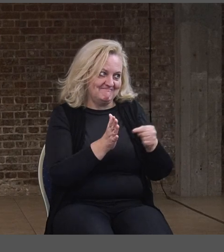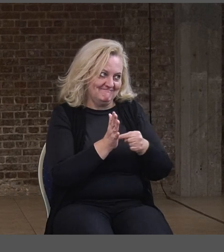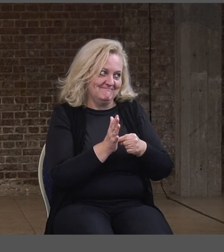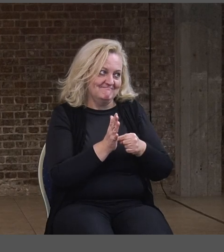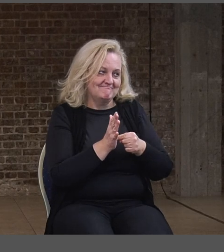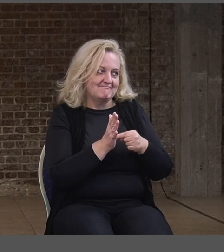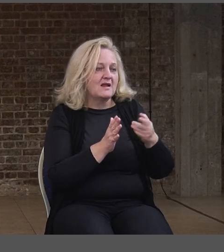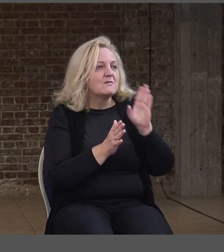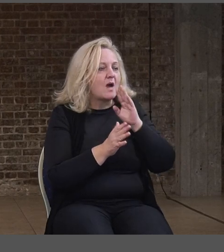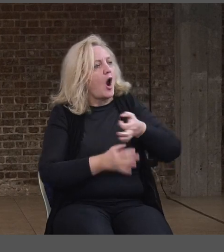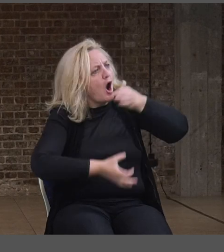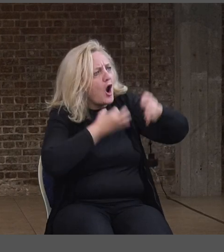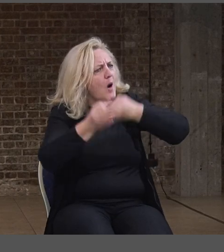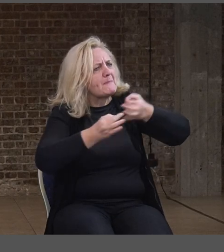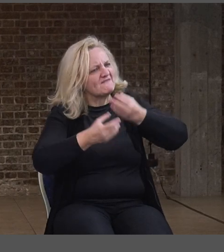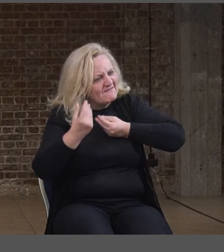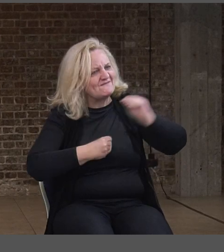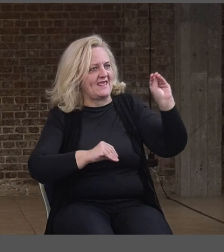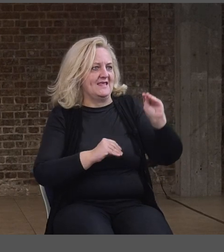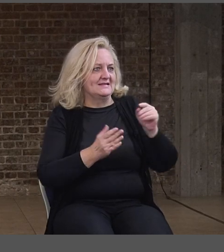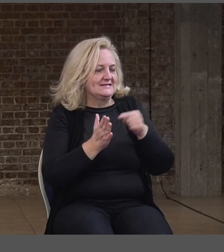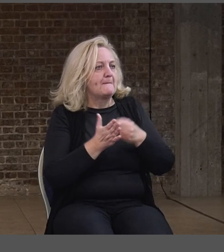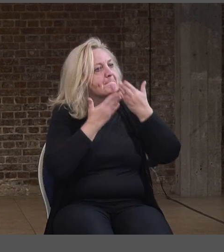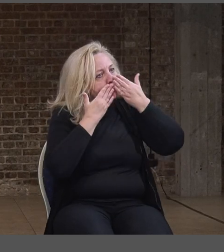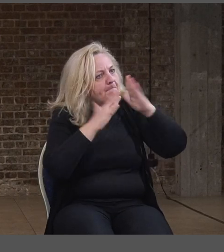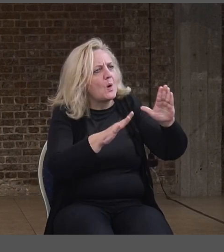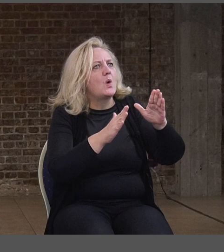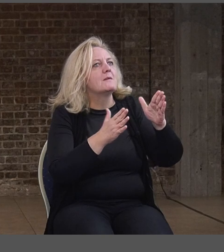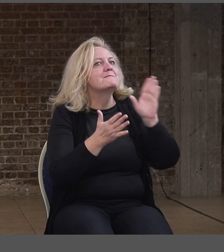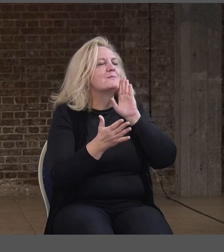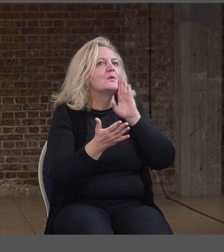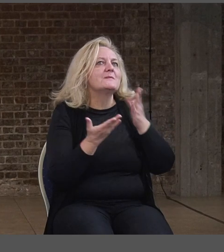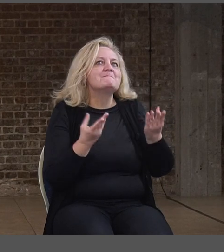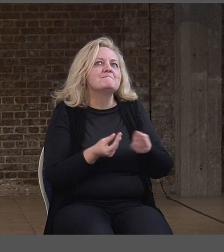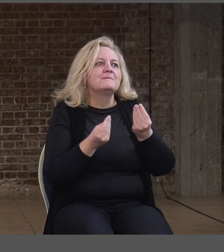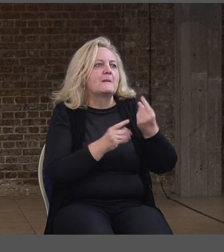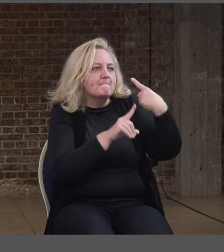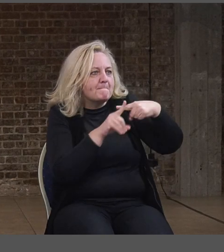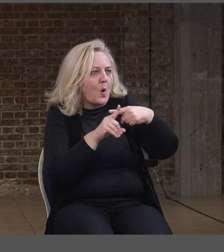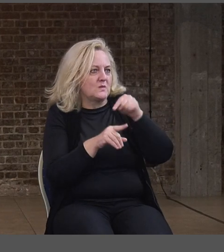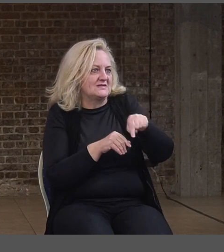to talk about it as much as possible and to show positive sides